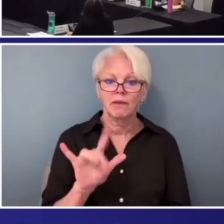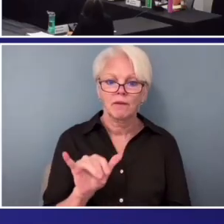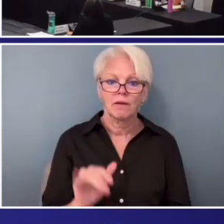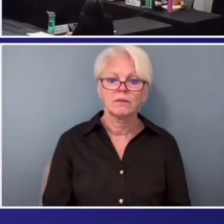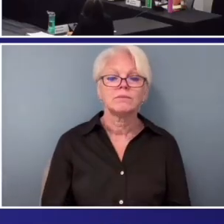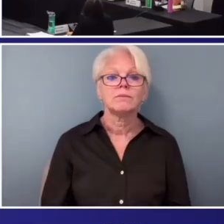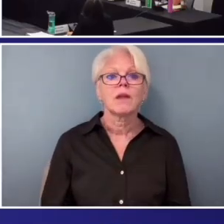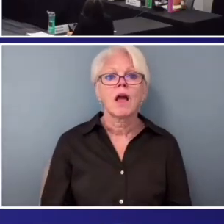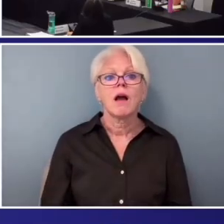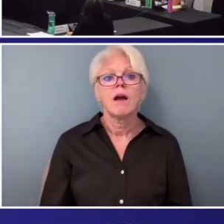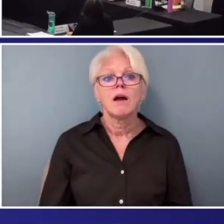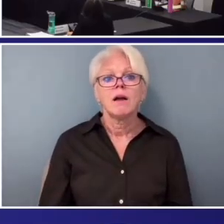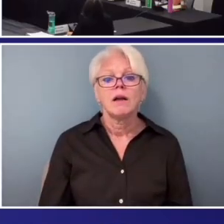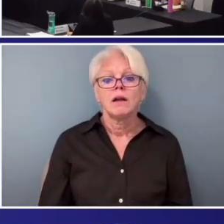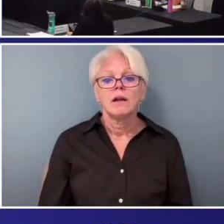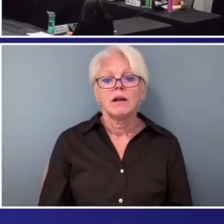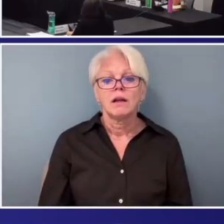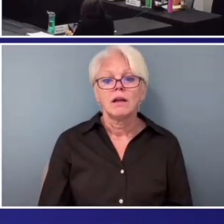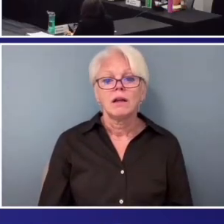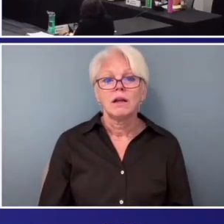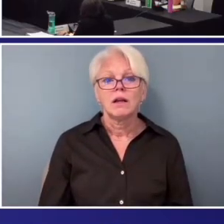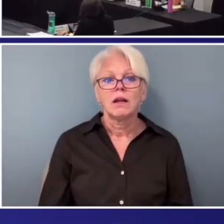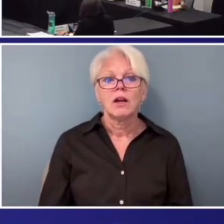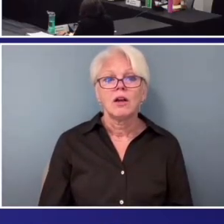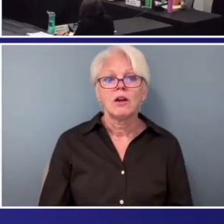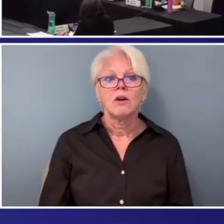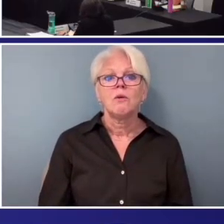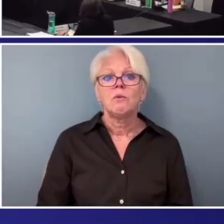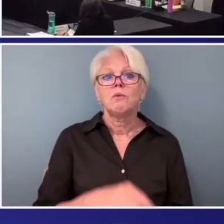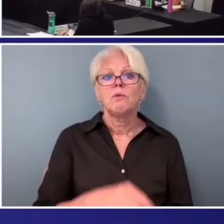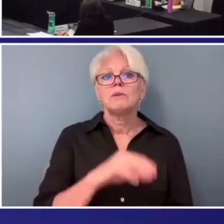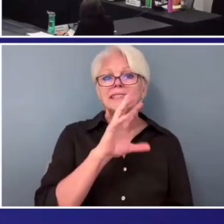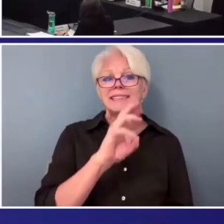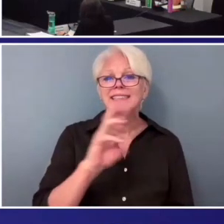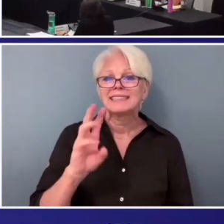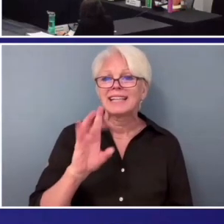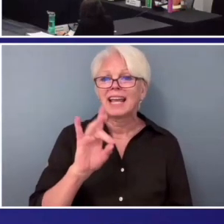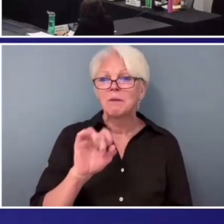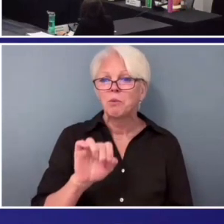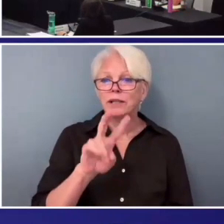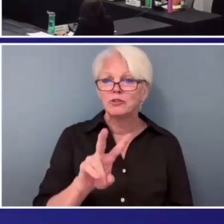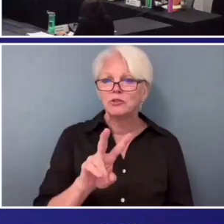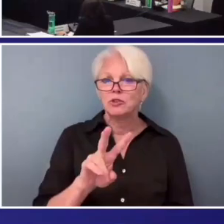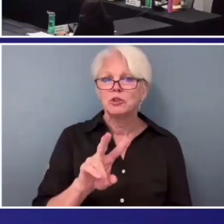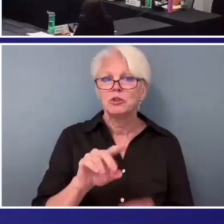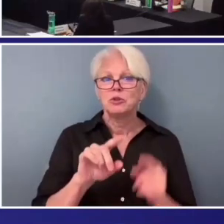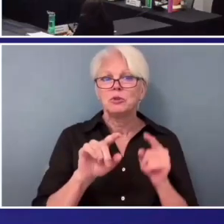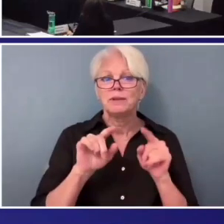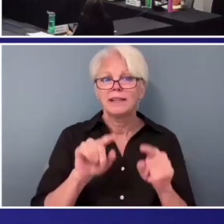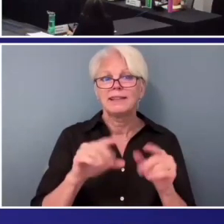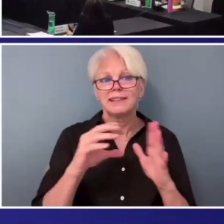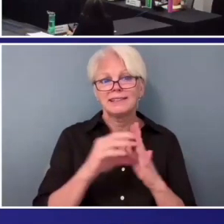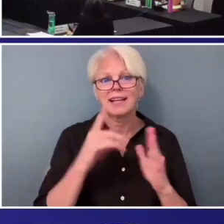With regard to section 668.2, that this particular section seems to mirror, I think important language that's